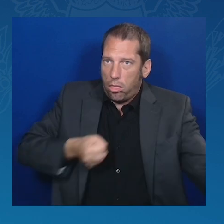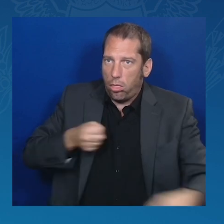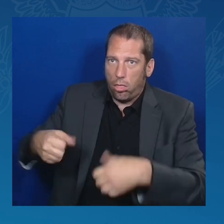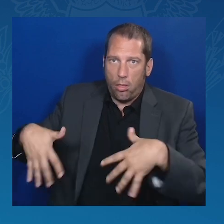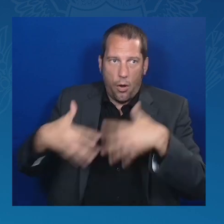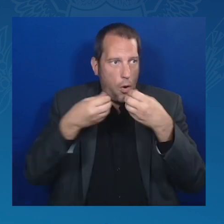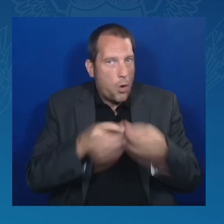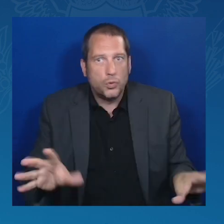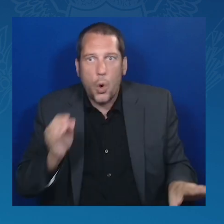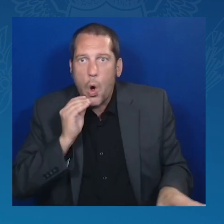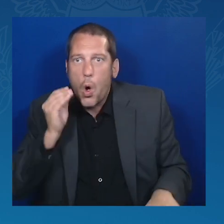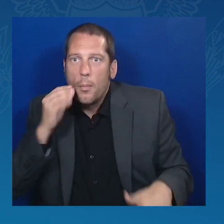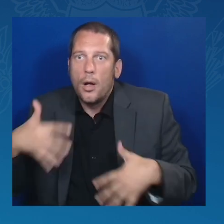but globally, we fight for them too.